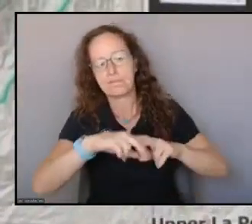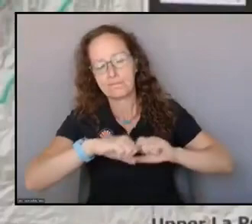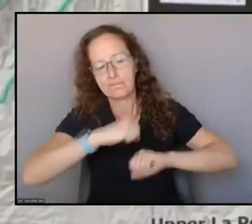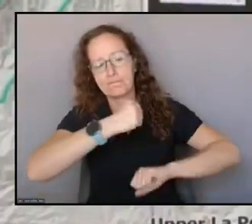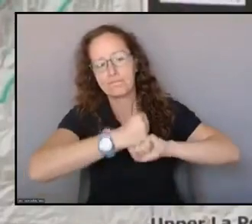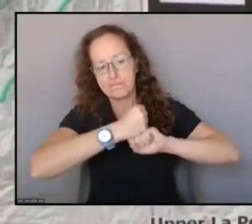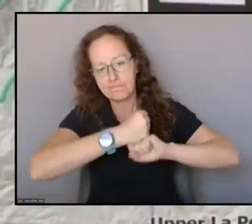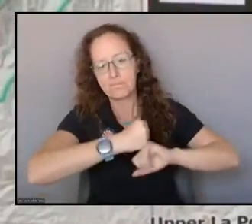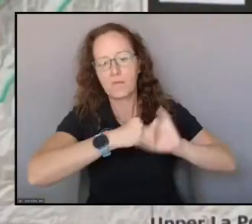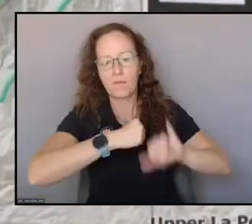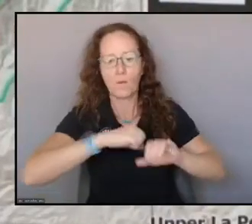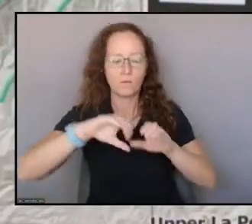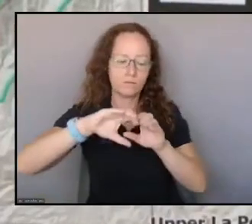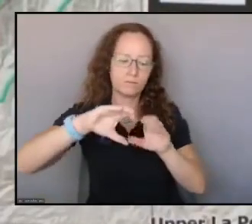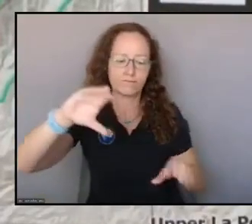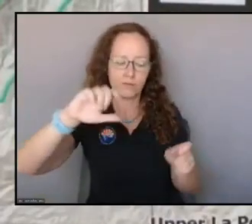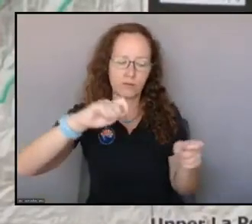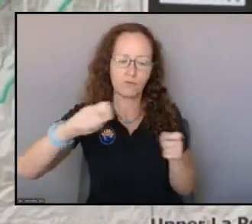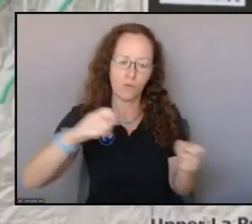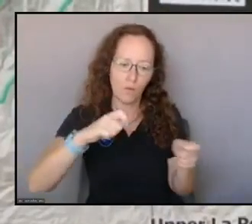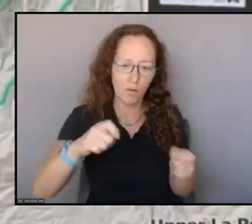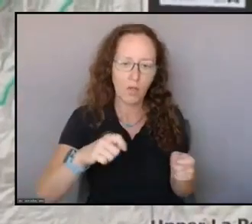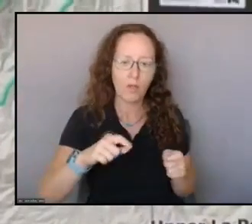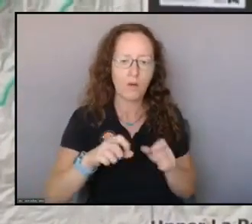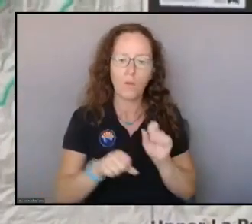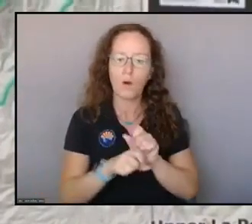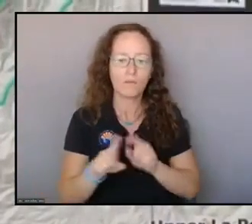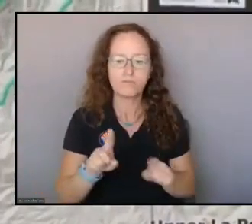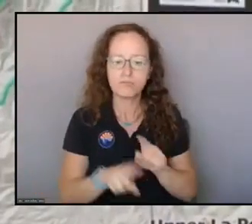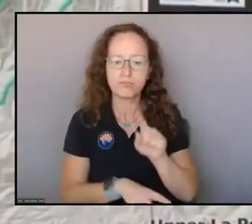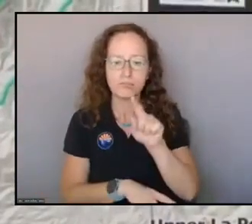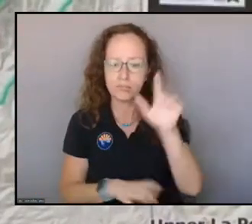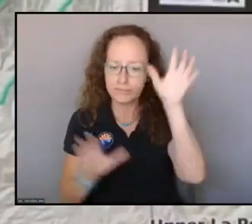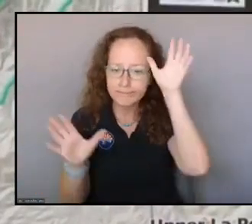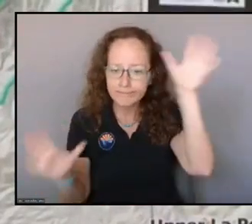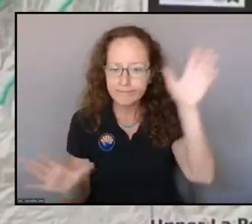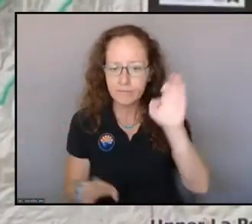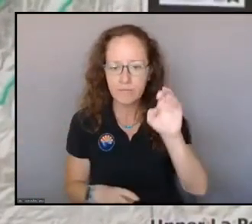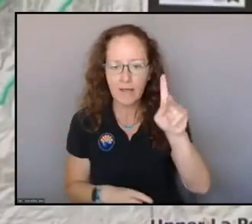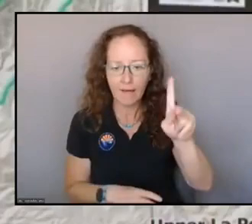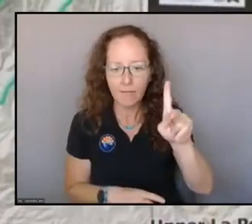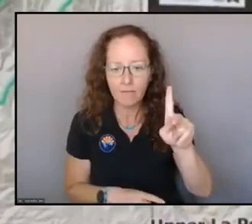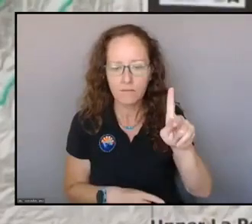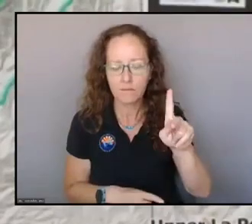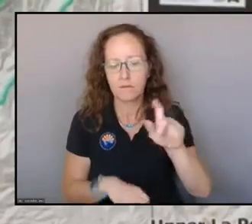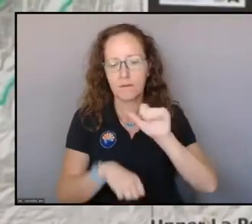LINES THAT WE HAVE PUT IN THE AREA. WORKING UP TO ELK MOUNTAIN, WE HAVE ADDED BLACK LINE AS